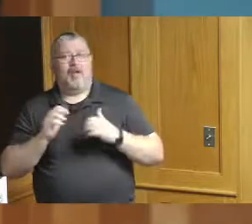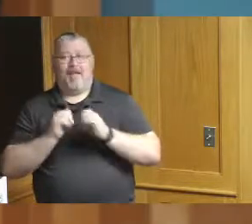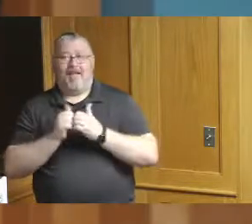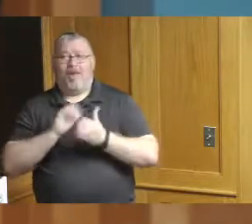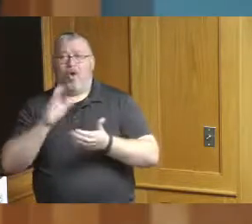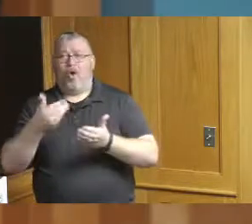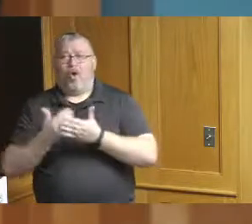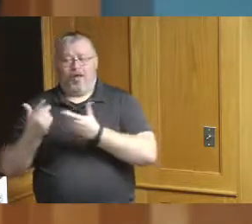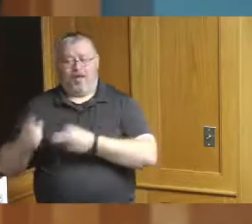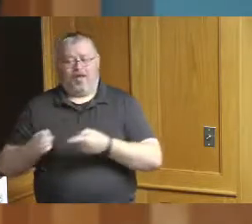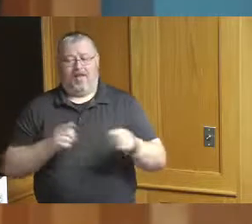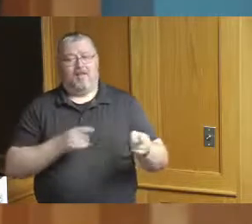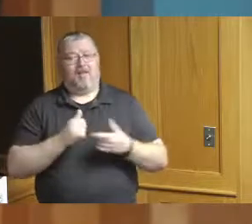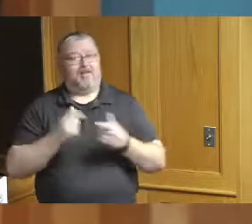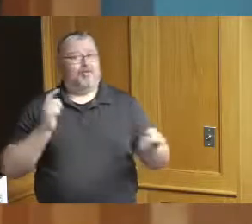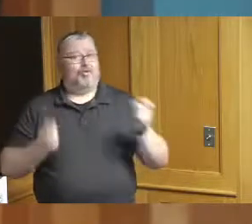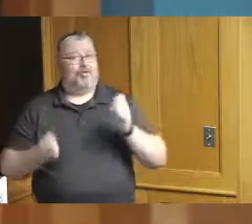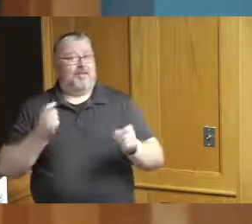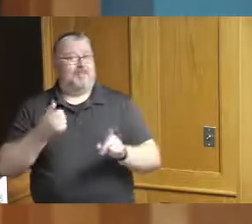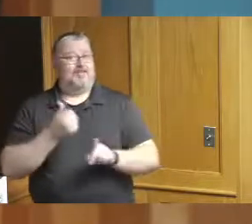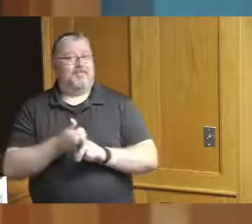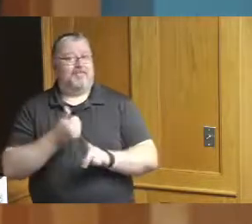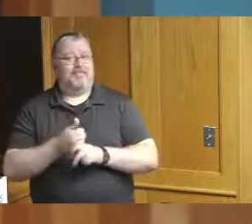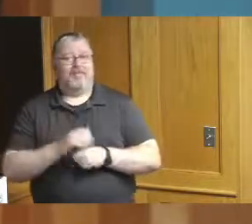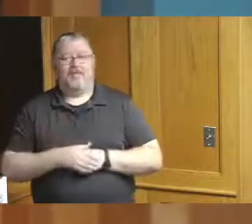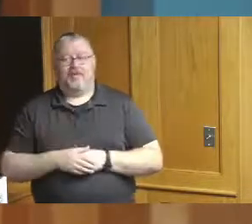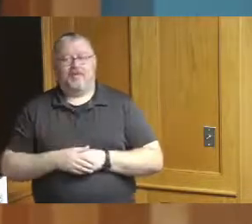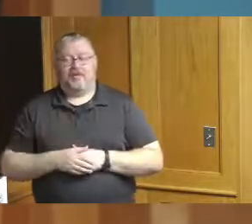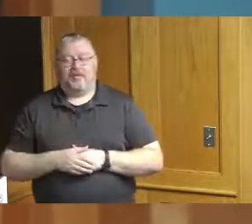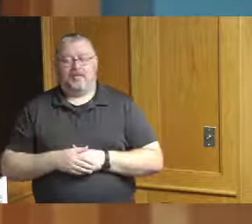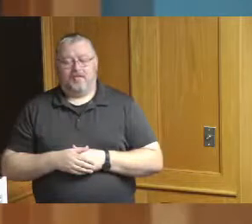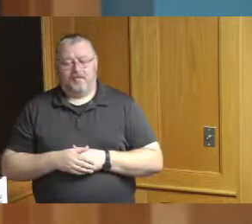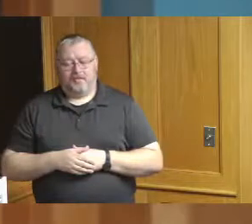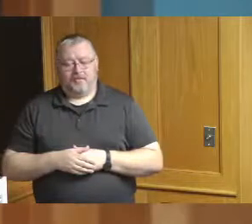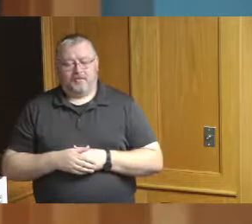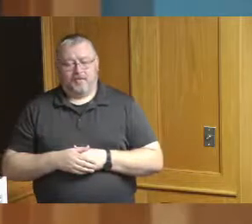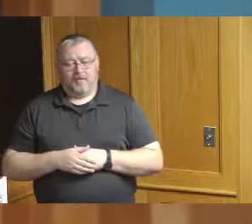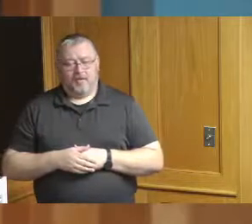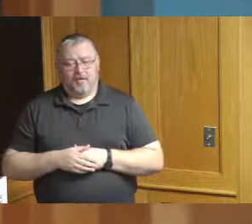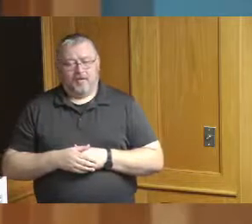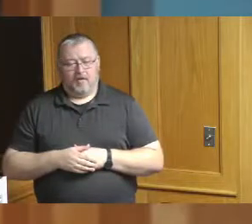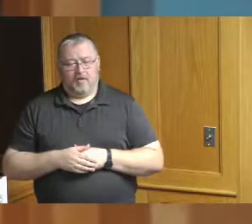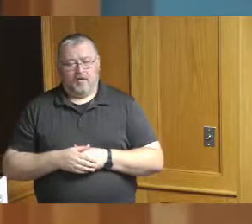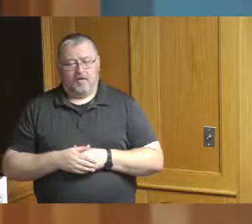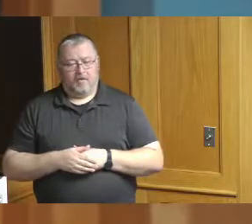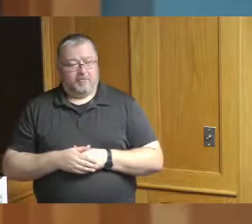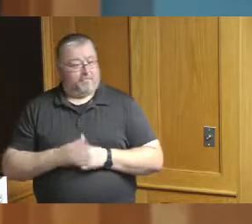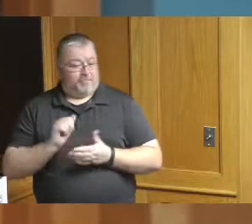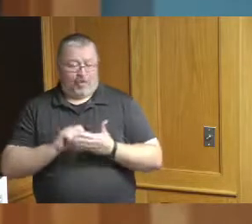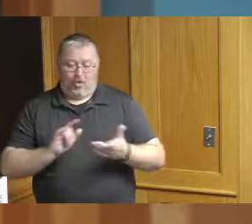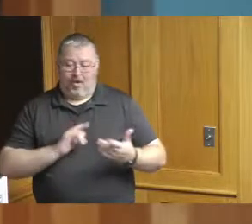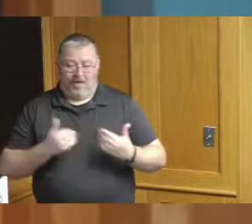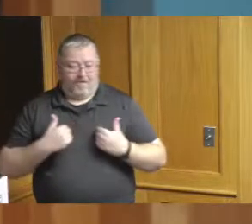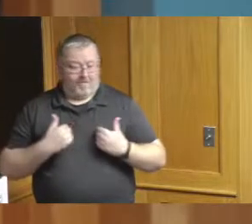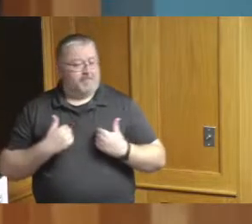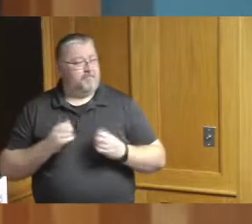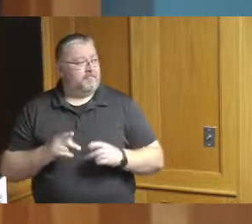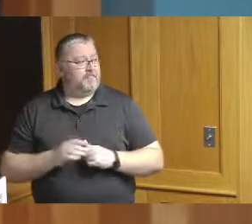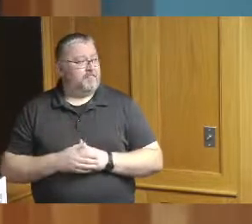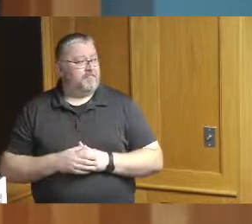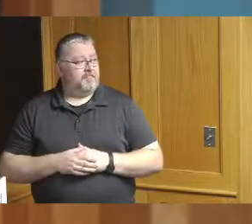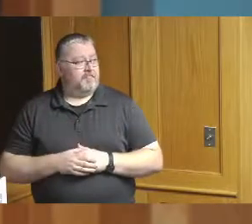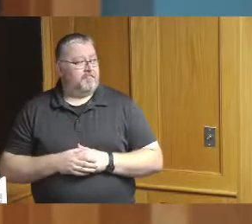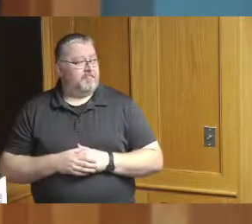place and the change itself um so um that's all i have and we'll um i got something else